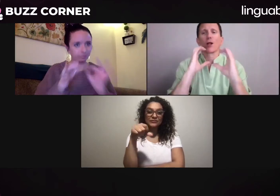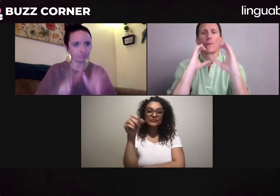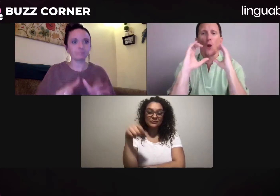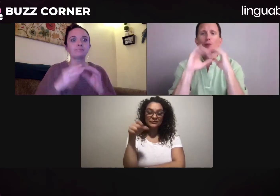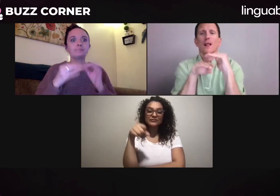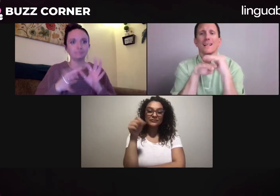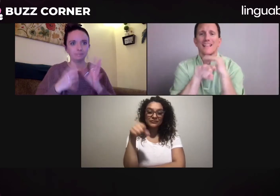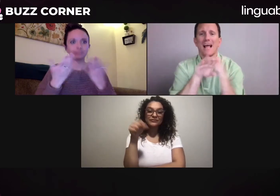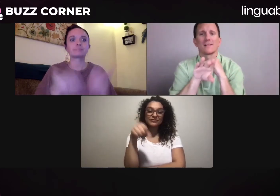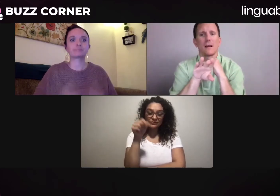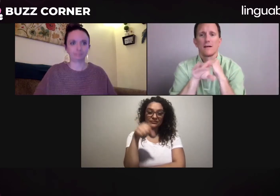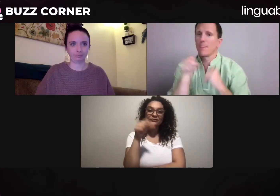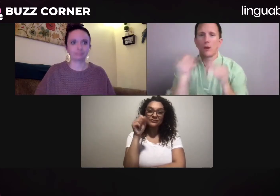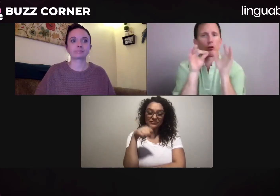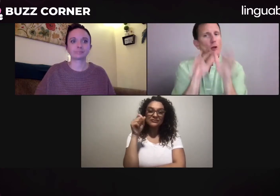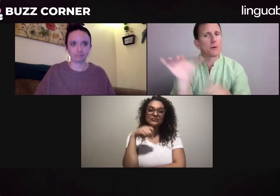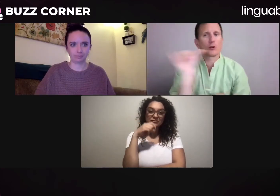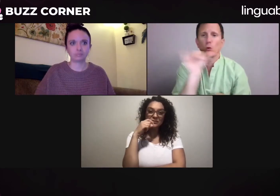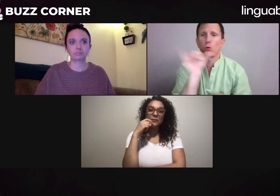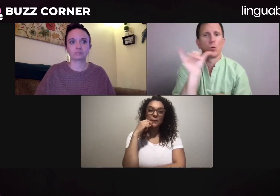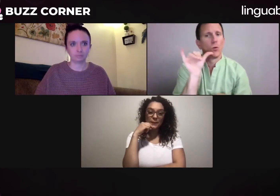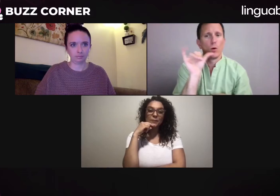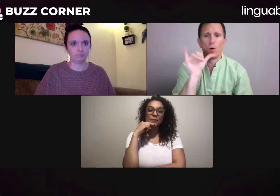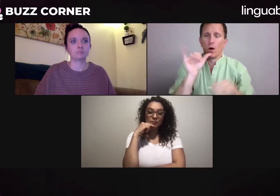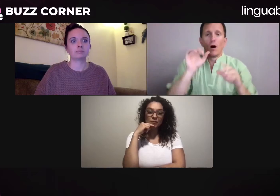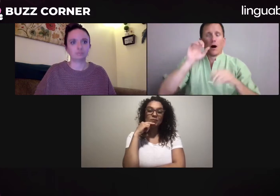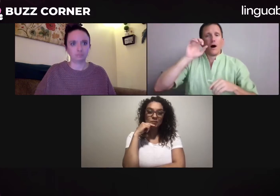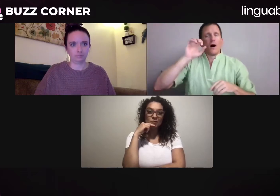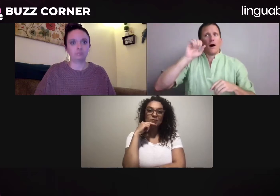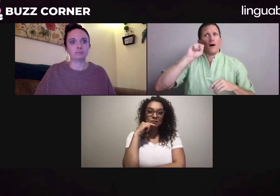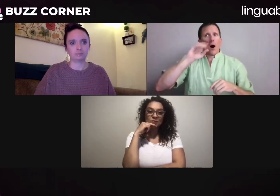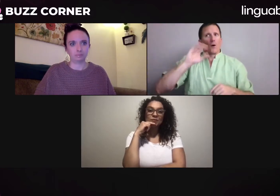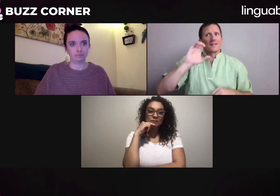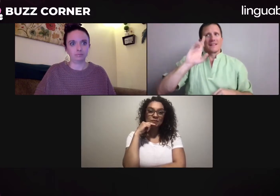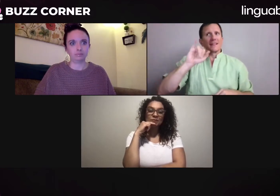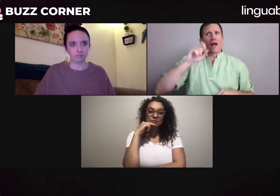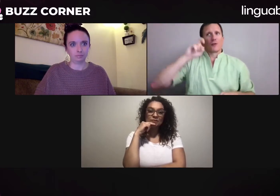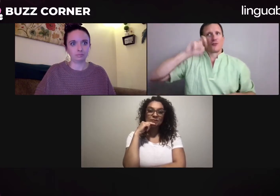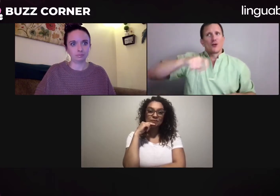They're here to provide communication, access rights like interpreters. They're interpreters too.